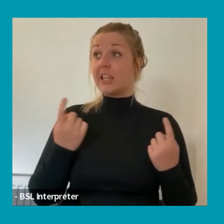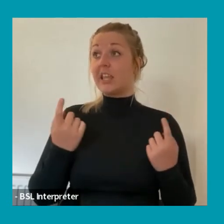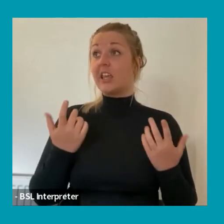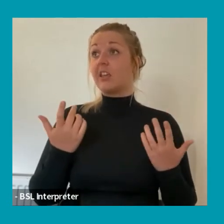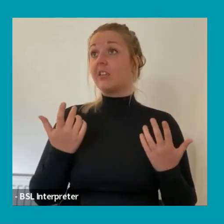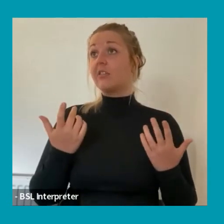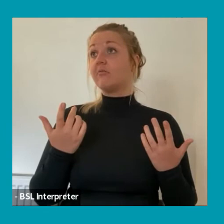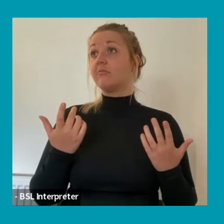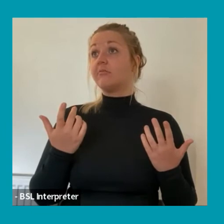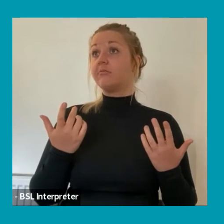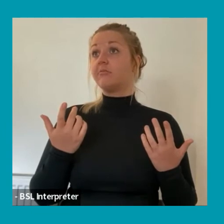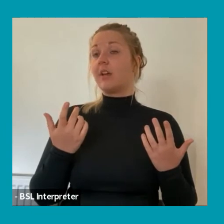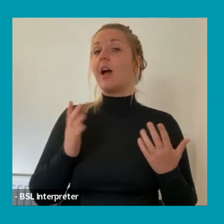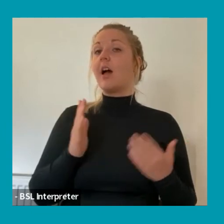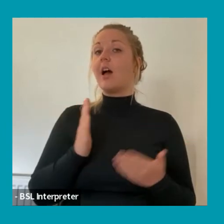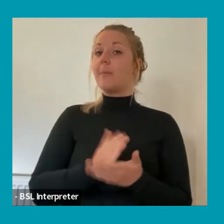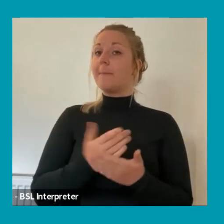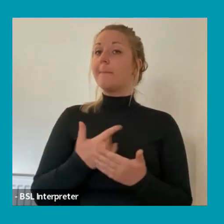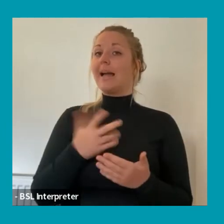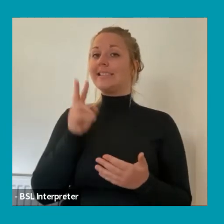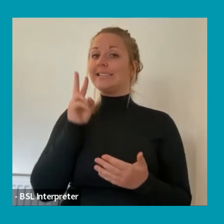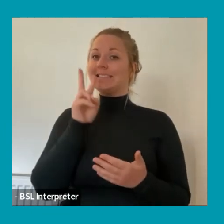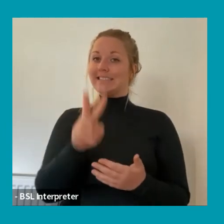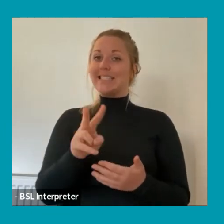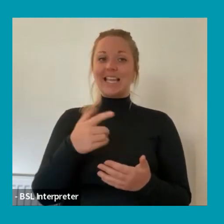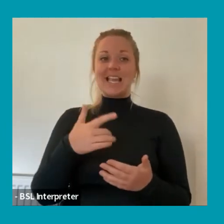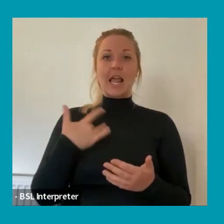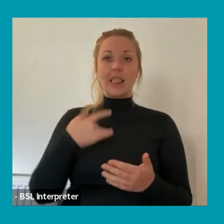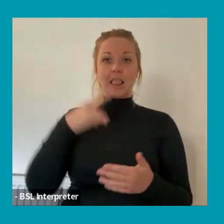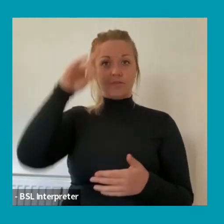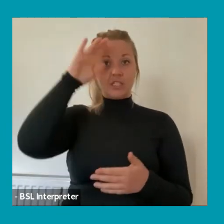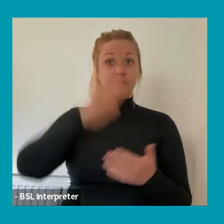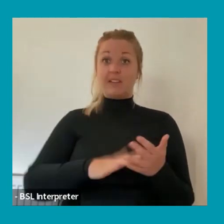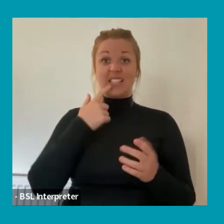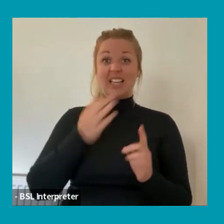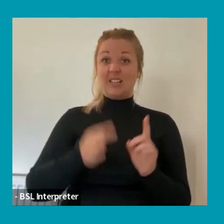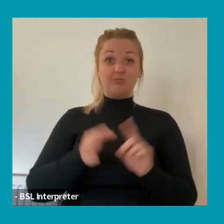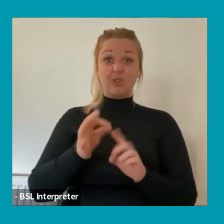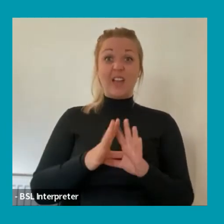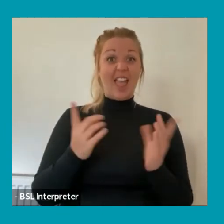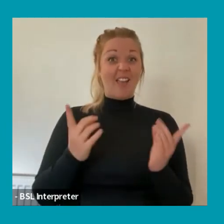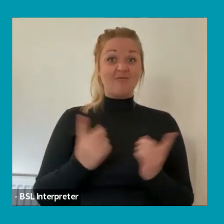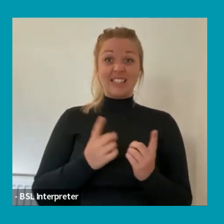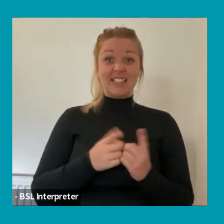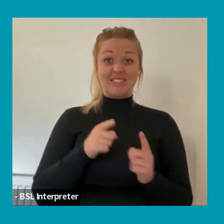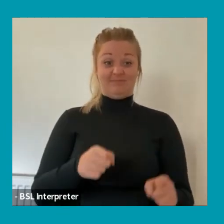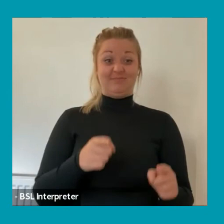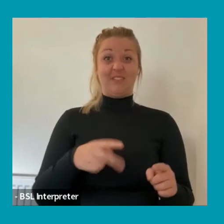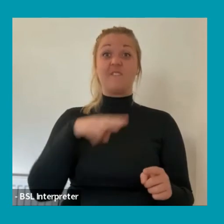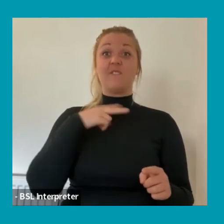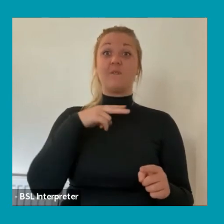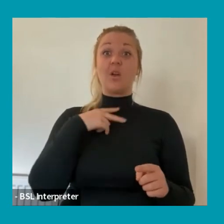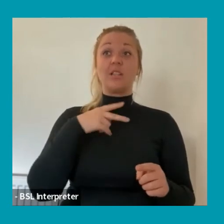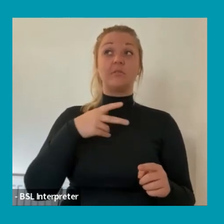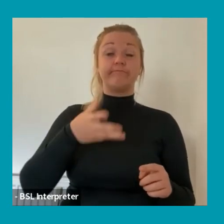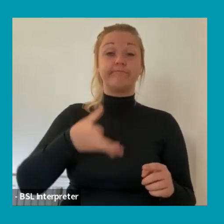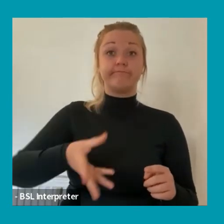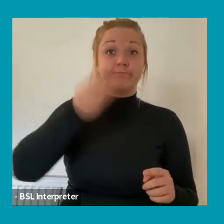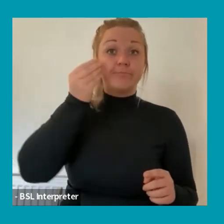listened experience can improve pretty much everything we do, and having that voice heard and being involved in decisions.